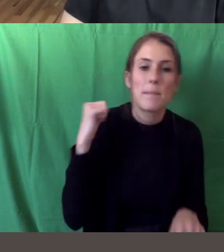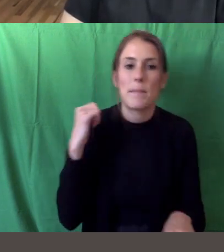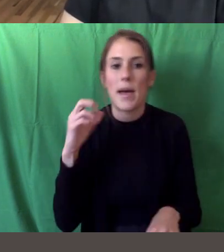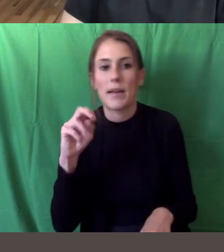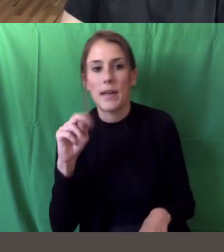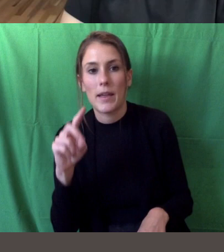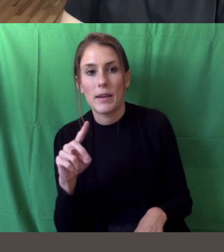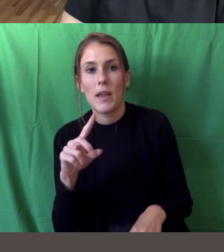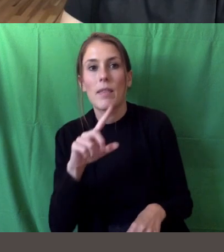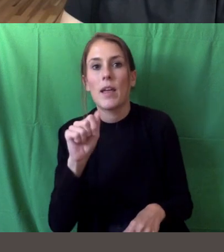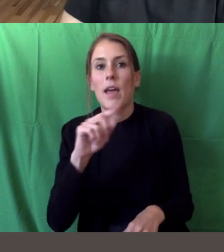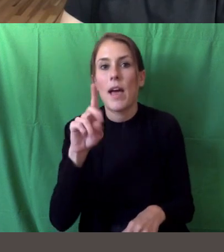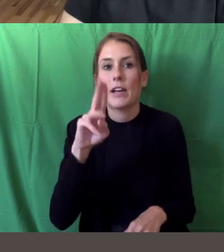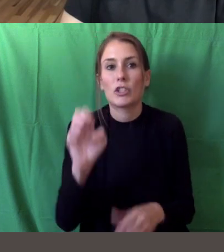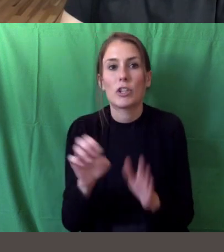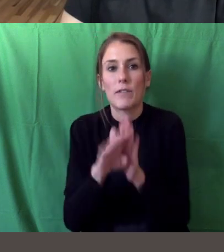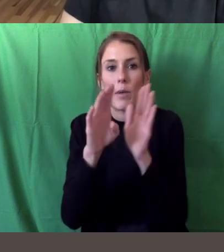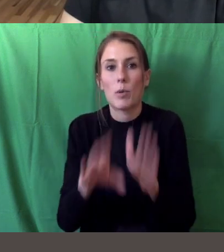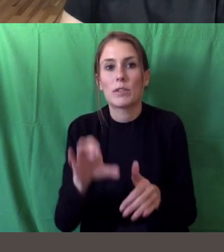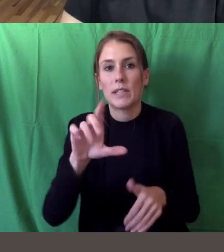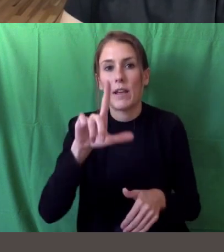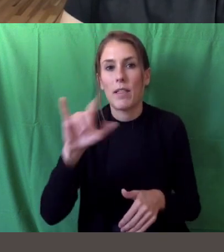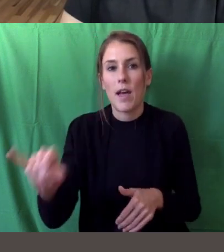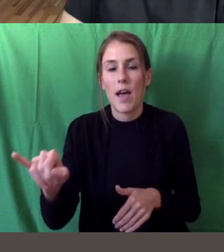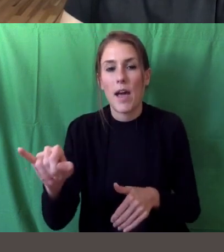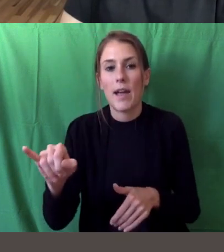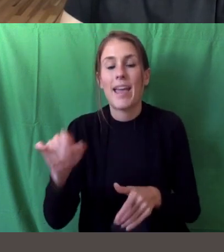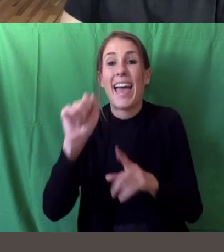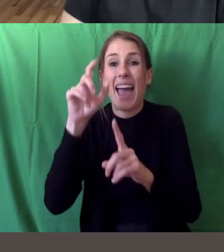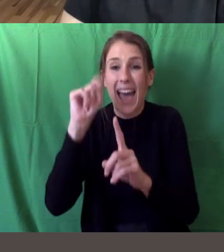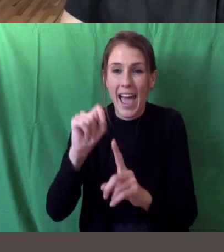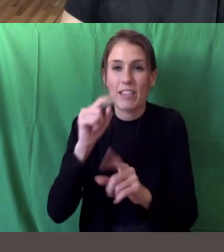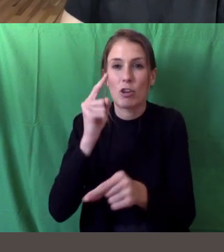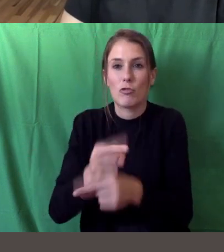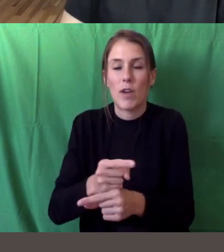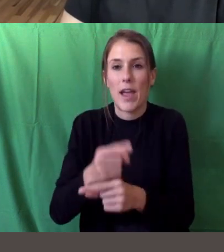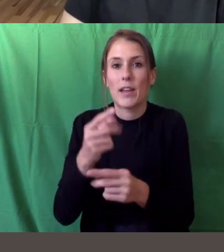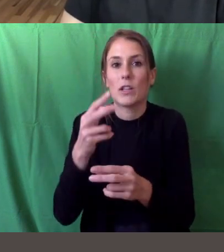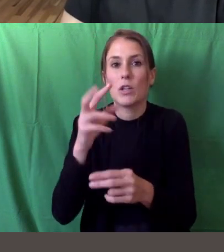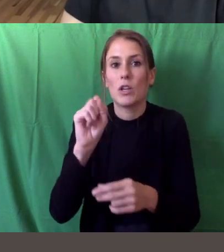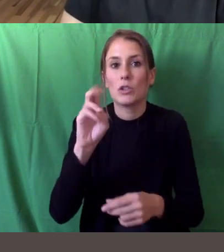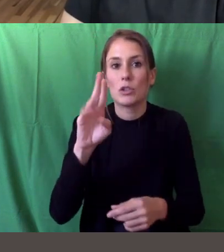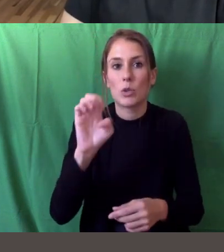and then points the Azure Developer CLI at the right source code. So in this case, I have an src directory